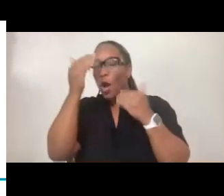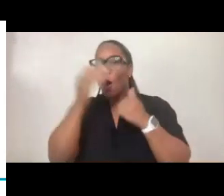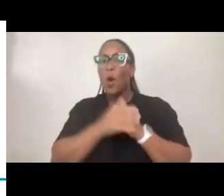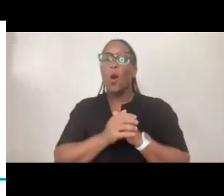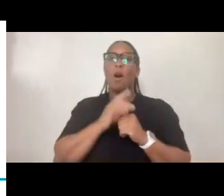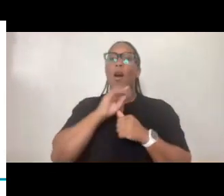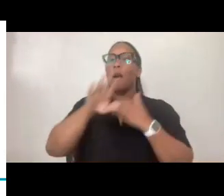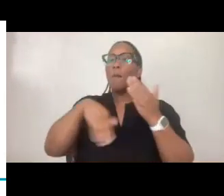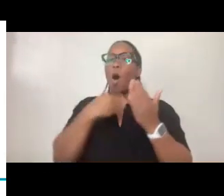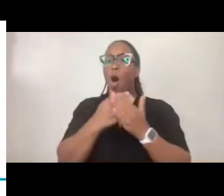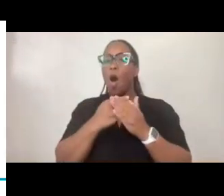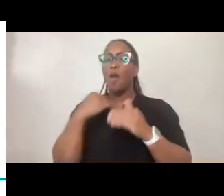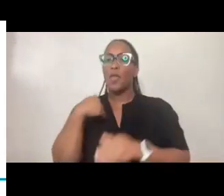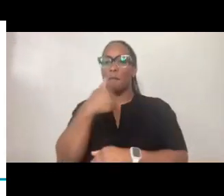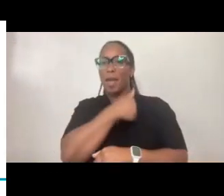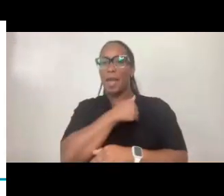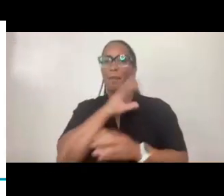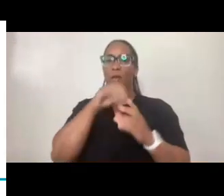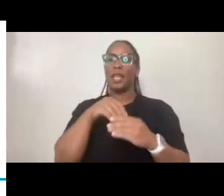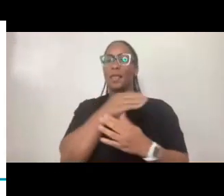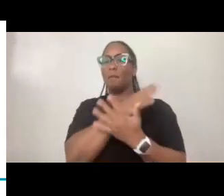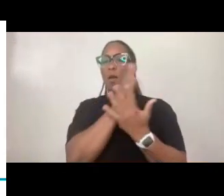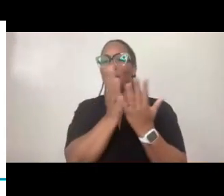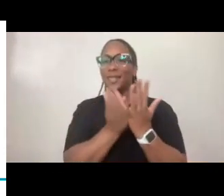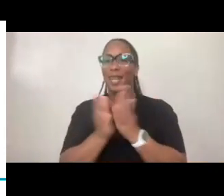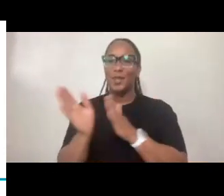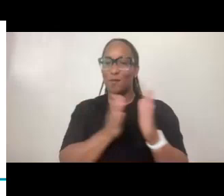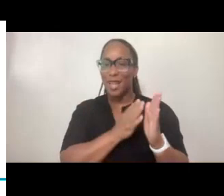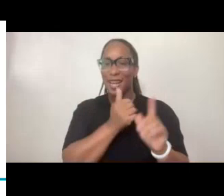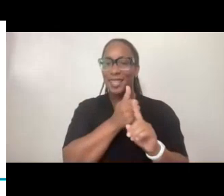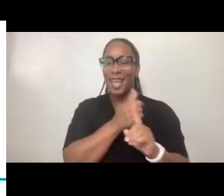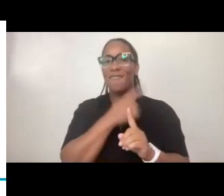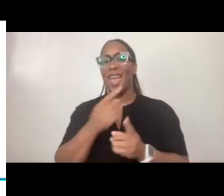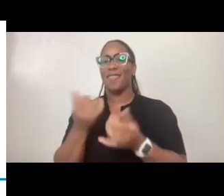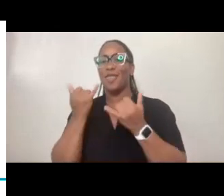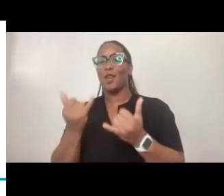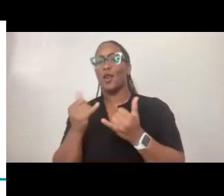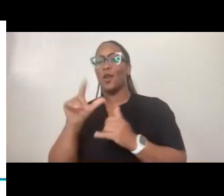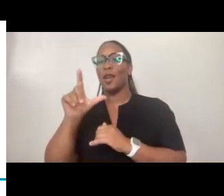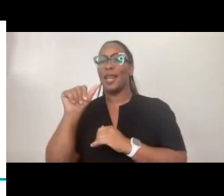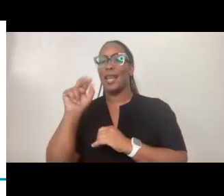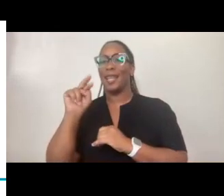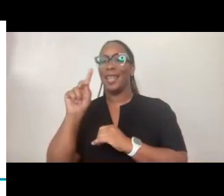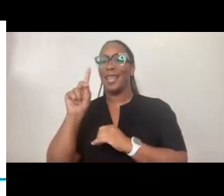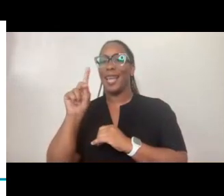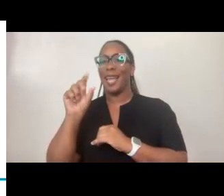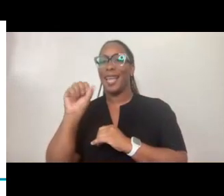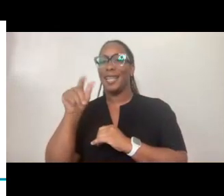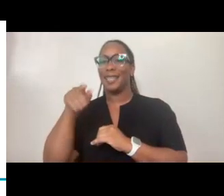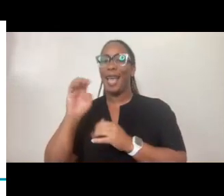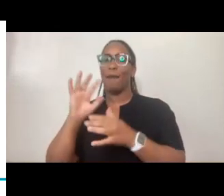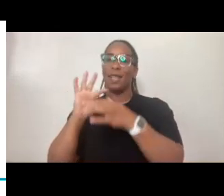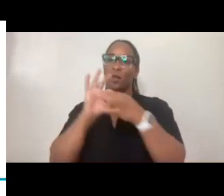grounding all the Members in the multi sector plan itself and the current landscape as it relates to our.